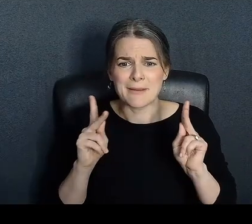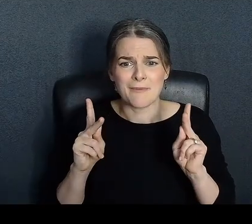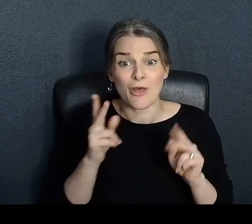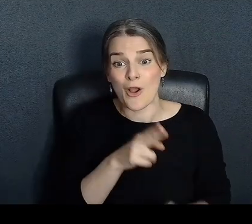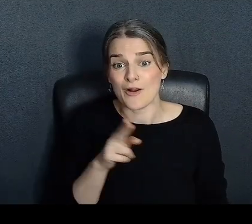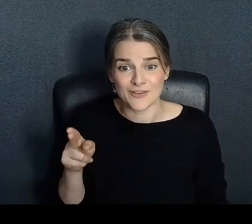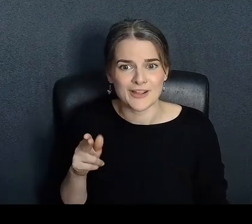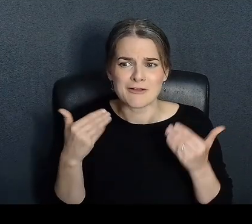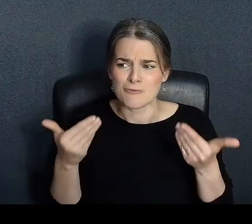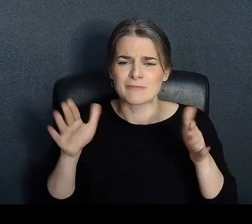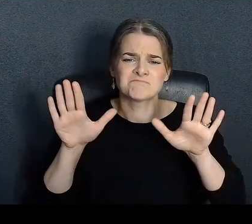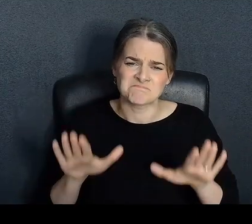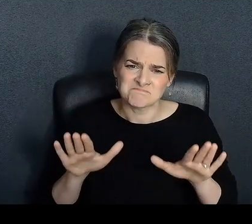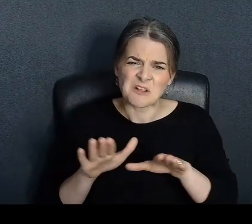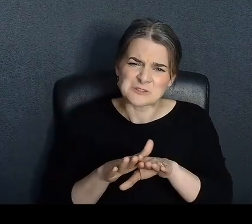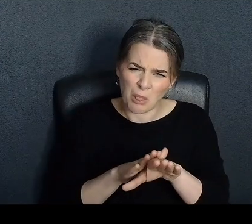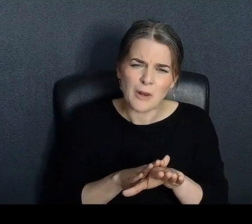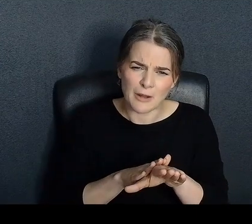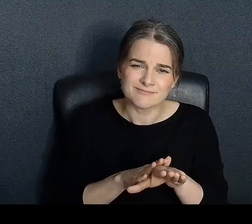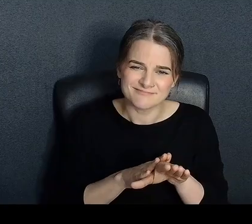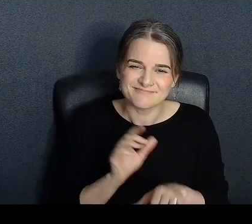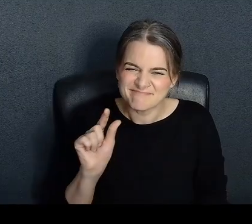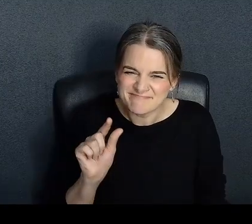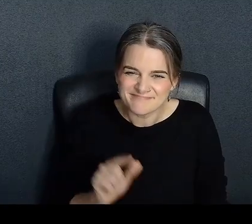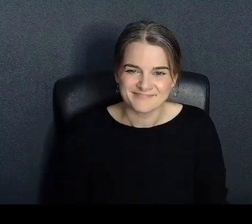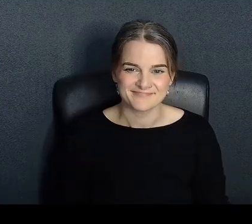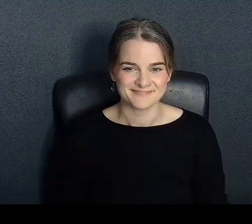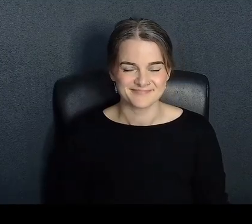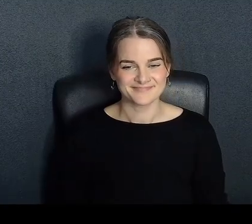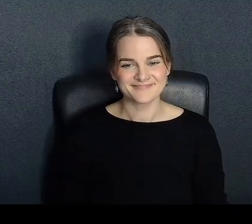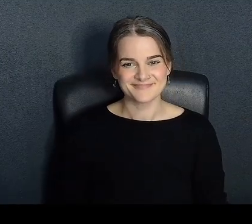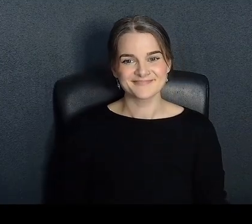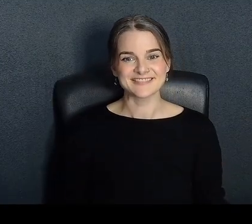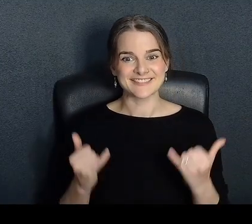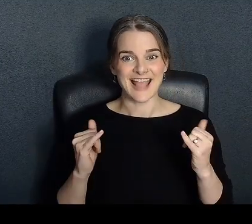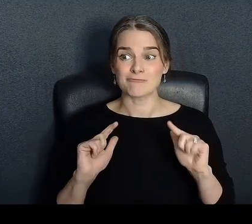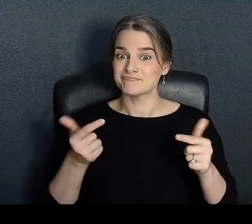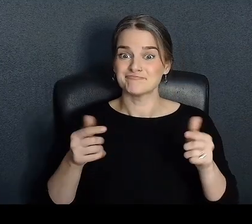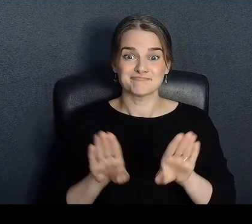Now, I'd like to open it up for some questions. If you'd like to unmute.